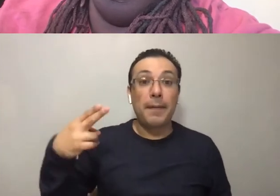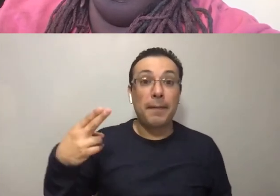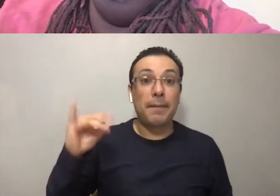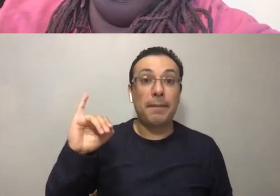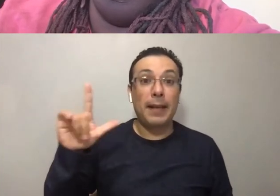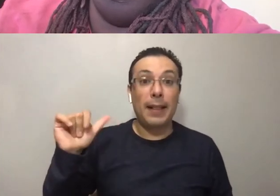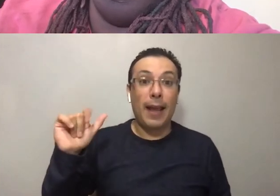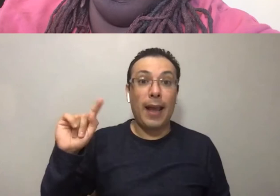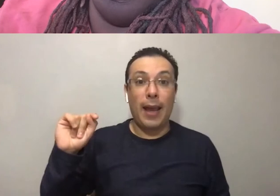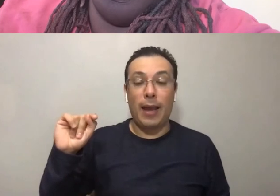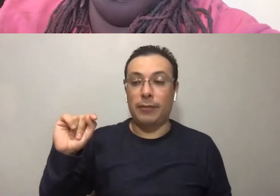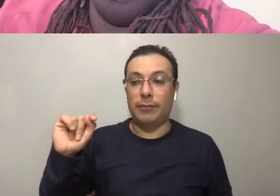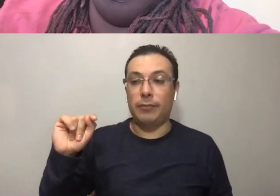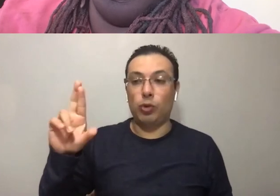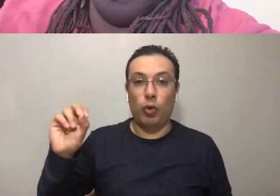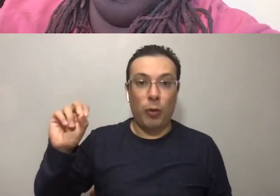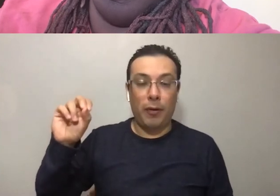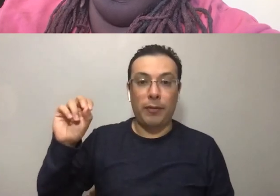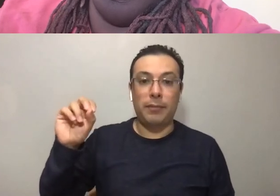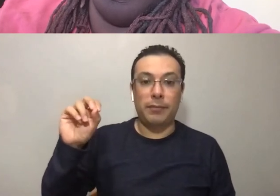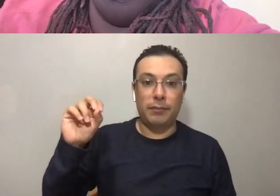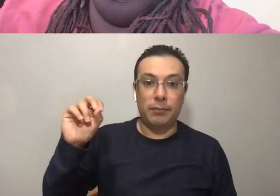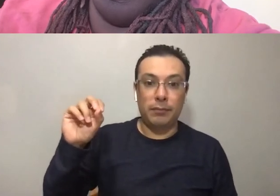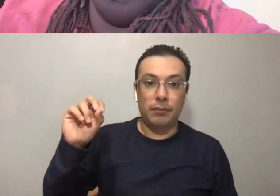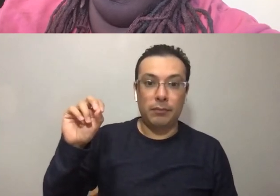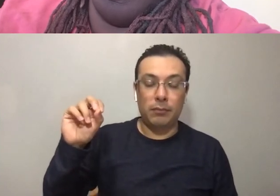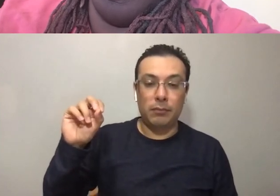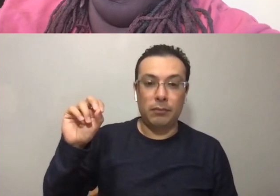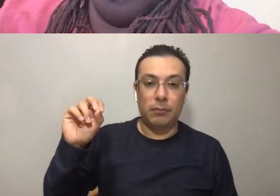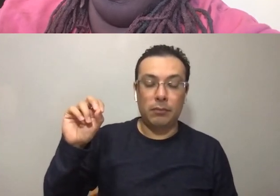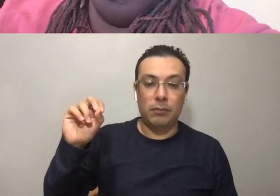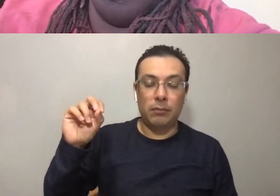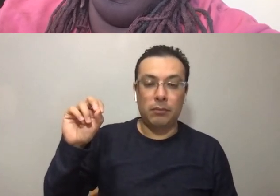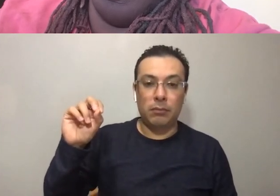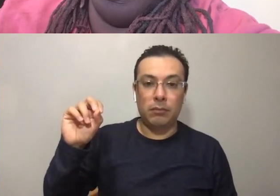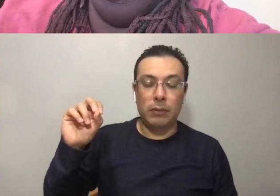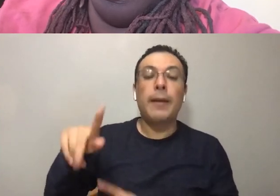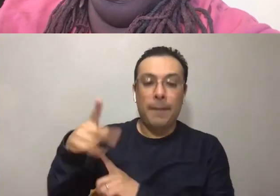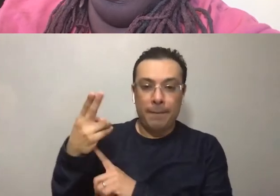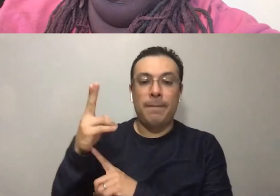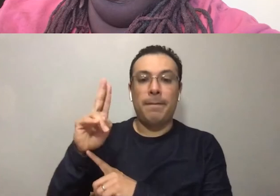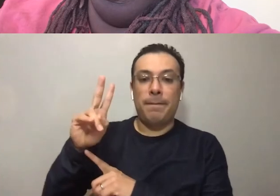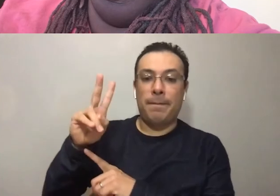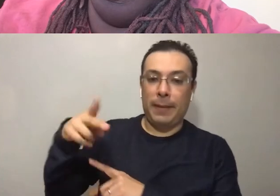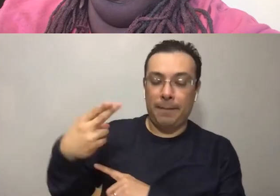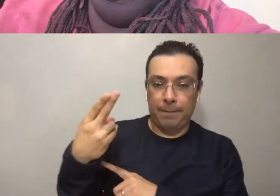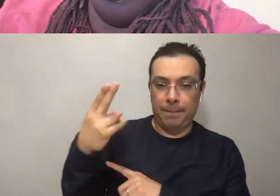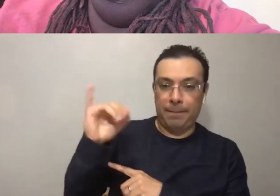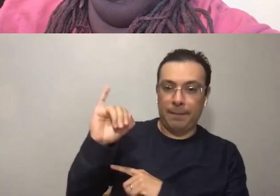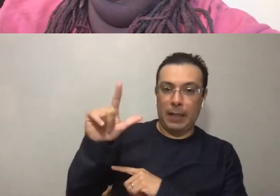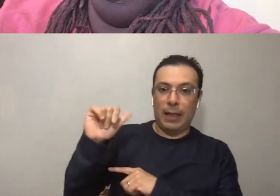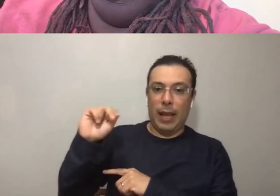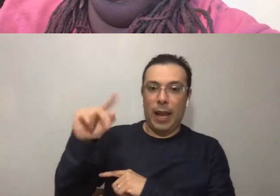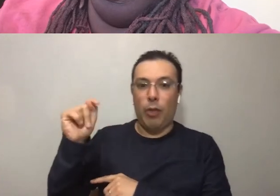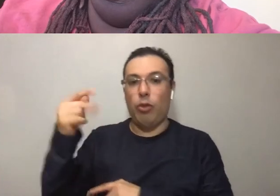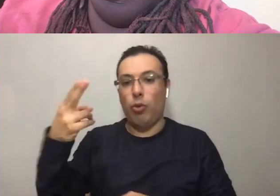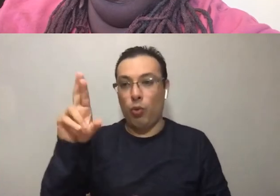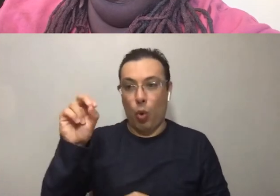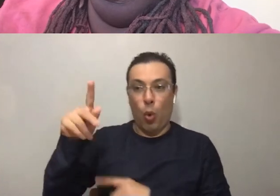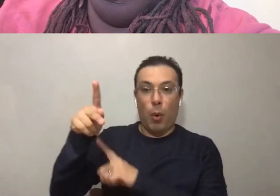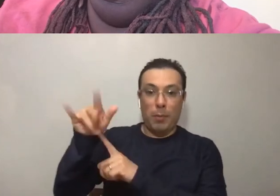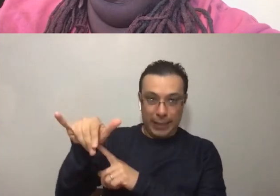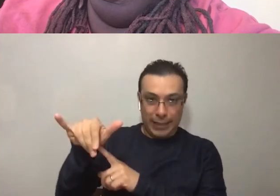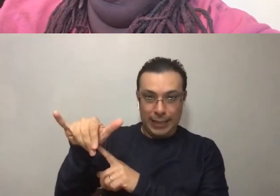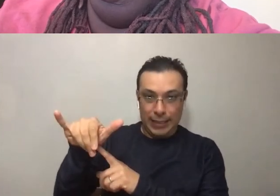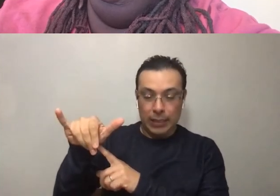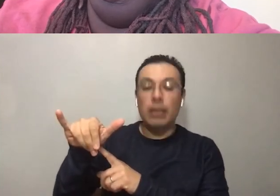voters with disabilities, both from a disability-specific and mainstreaming lens?